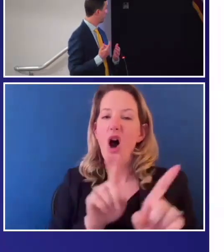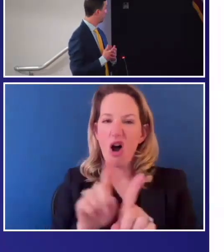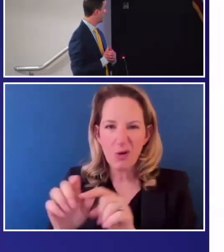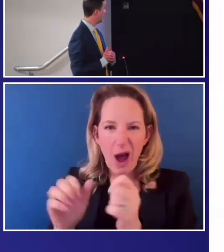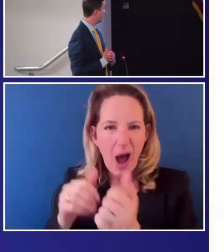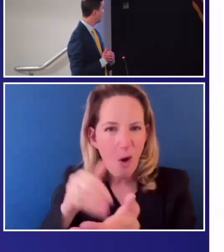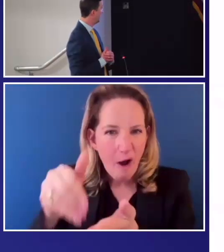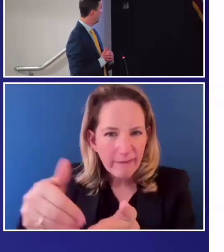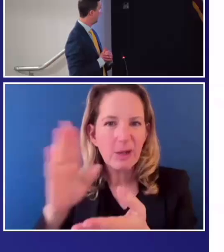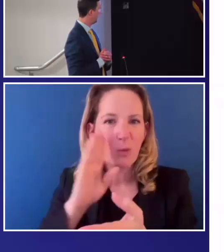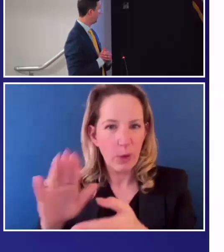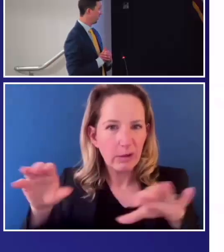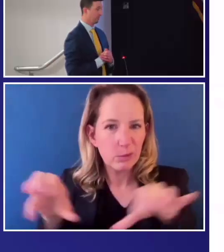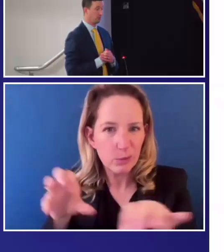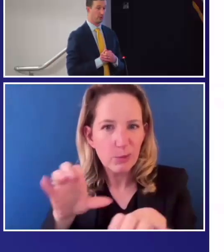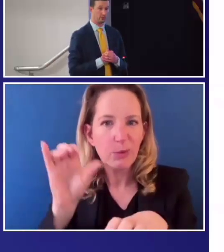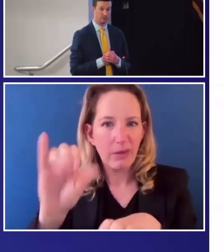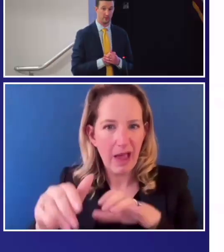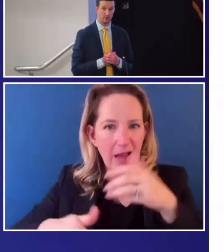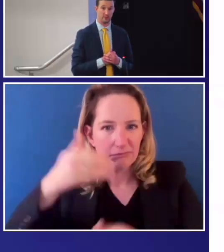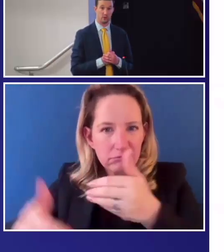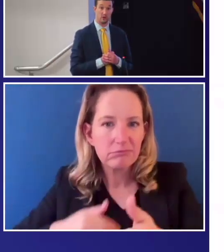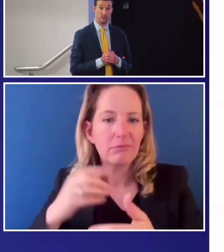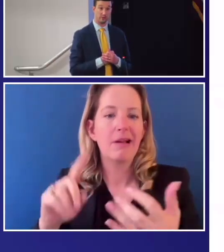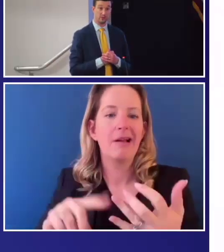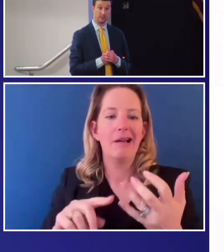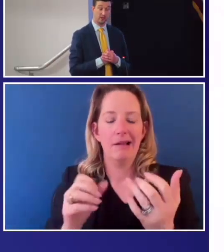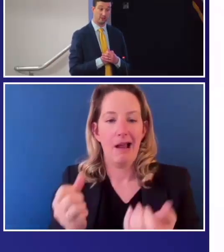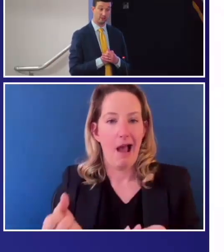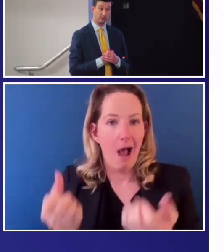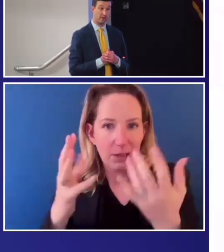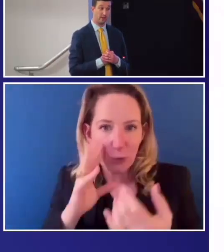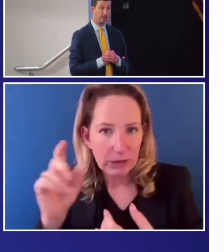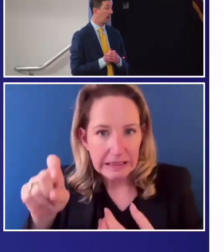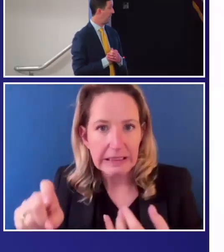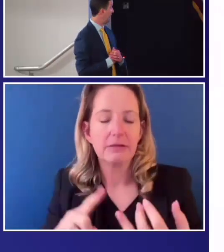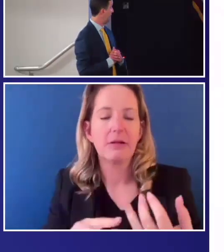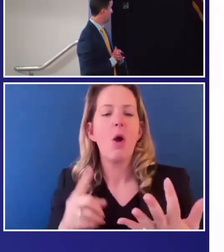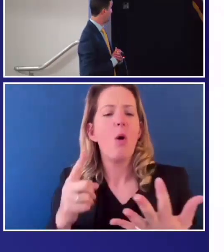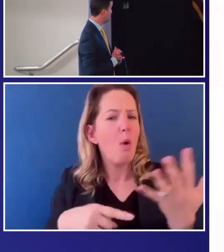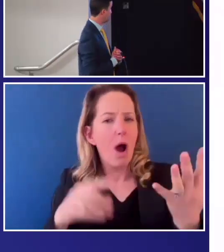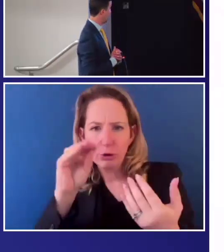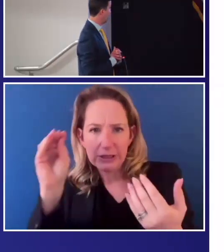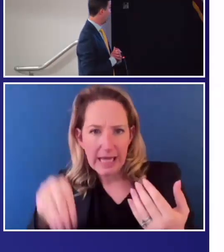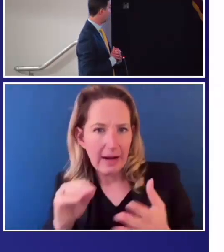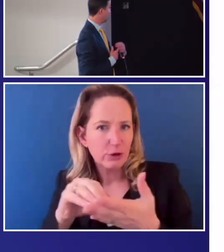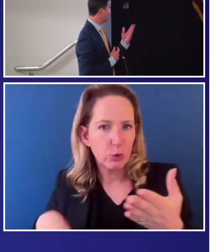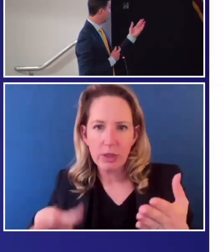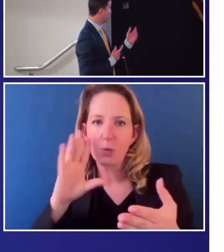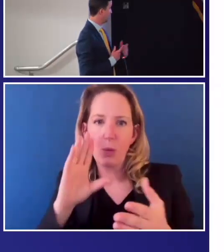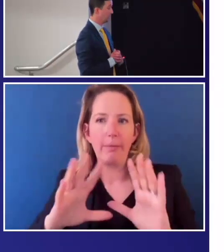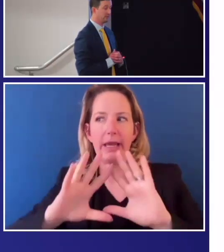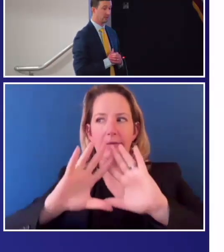going to be needed, and then the share of programs and students that will ultimately be covered that we estimate after we do the